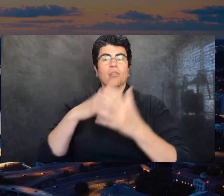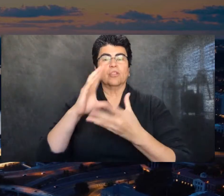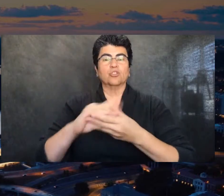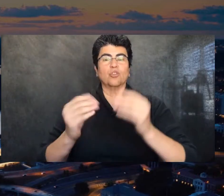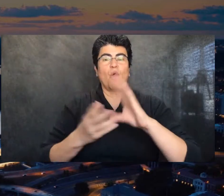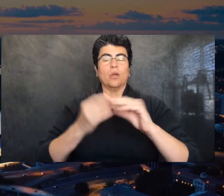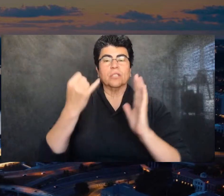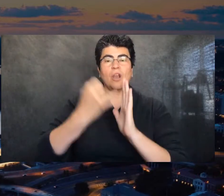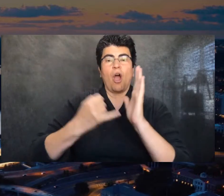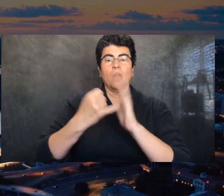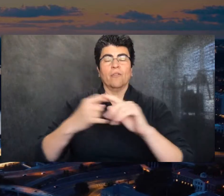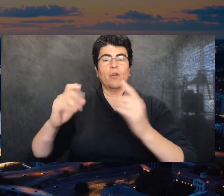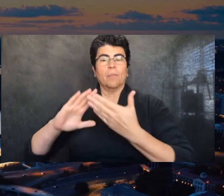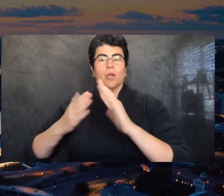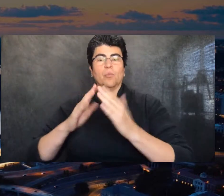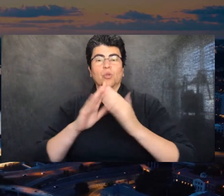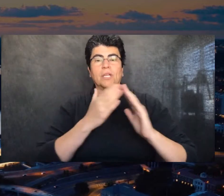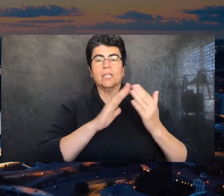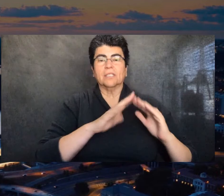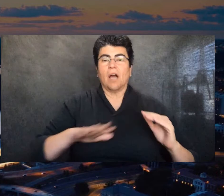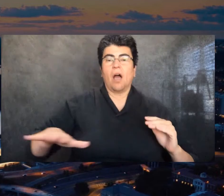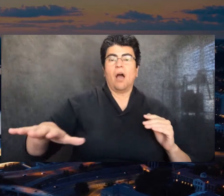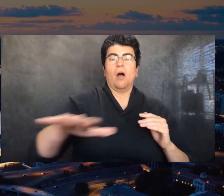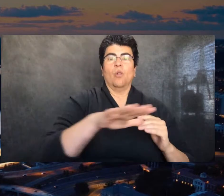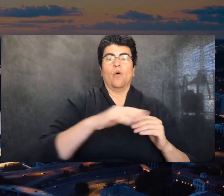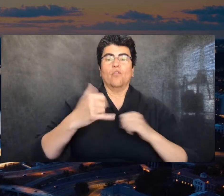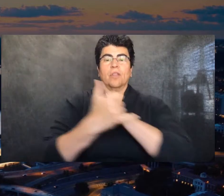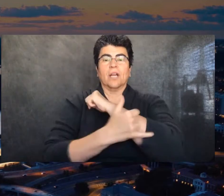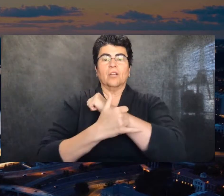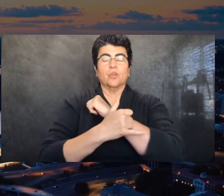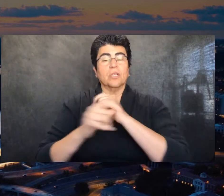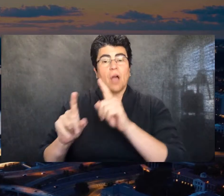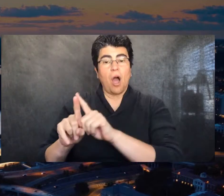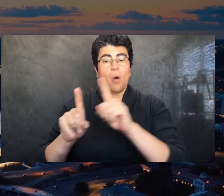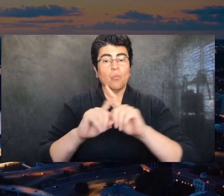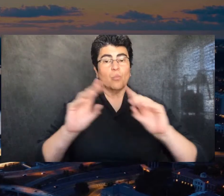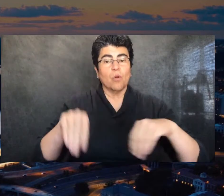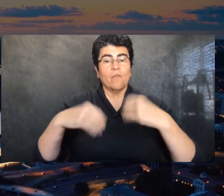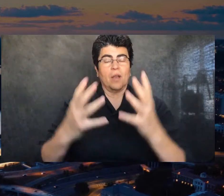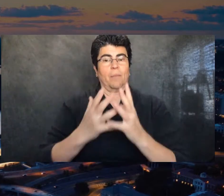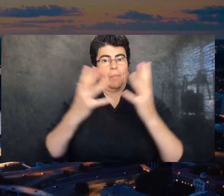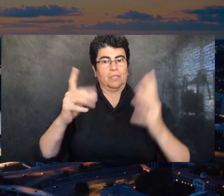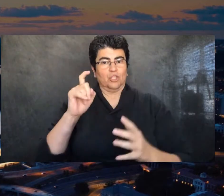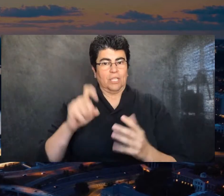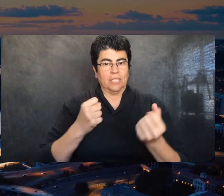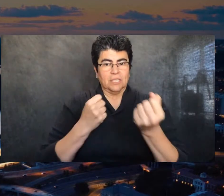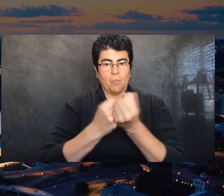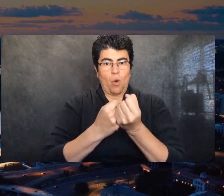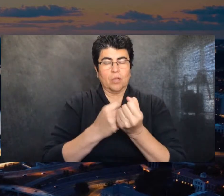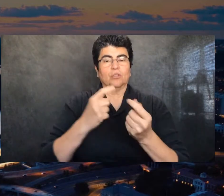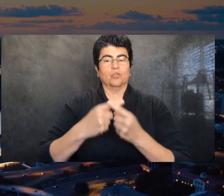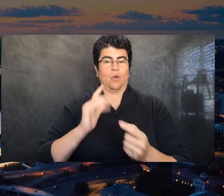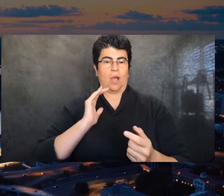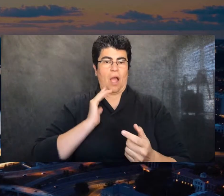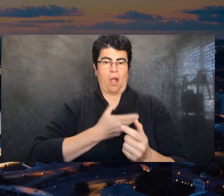from communities from across the country, while also providing much-needed support to artists.